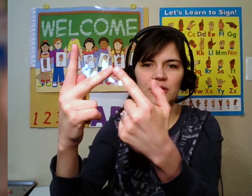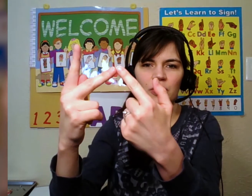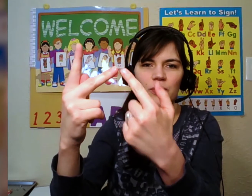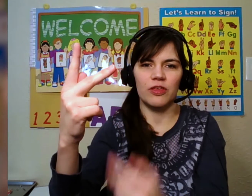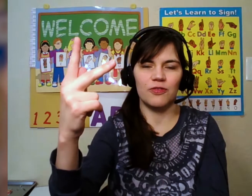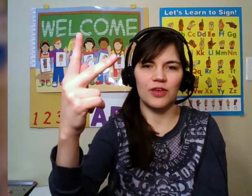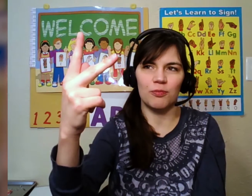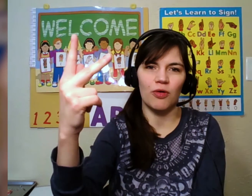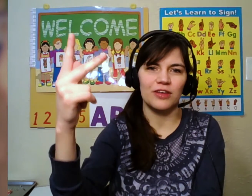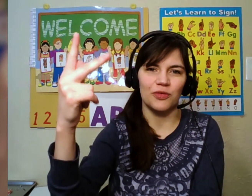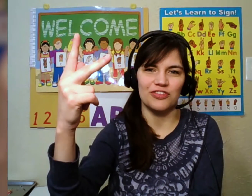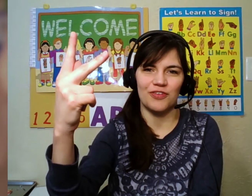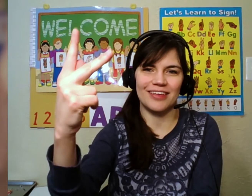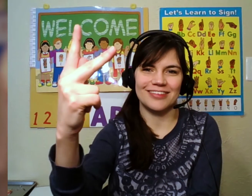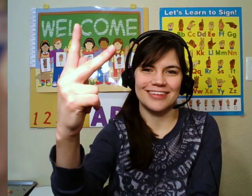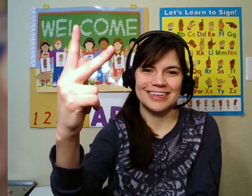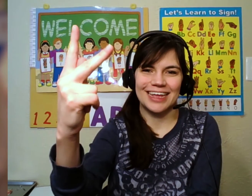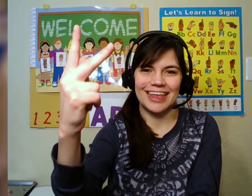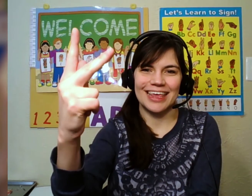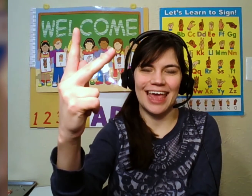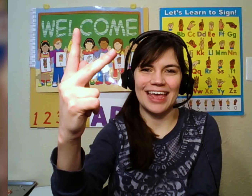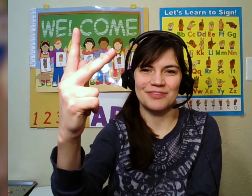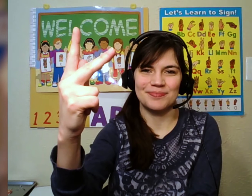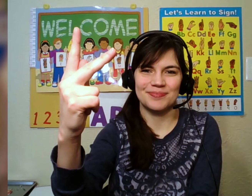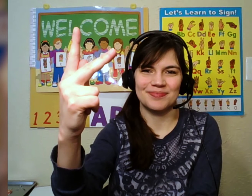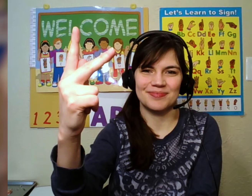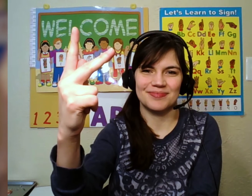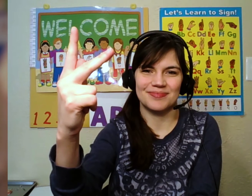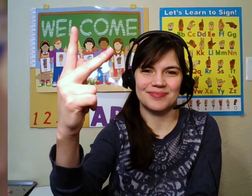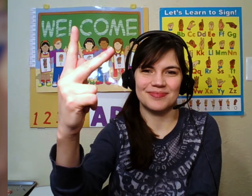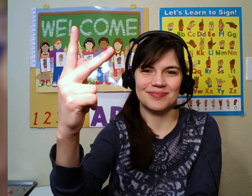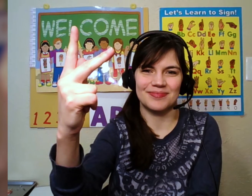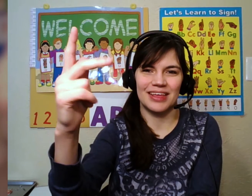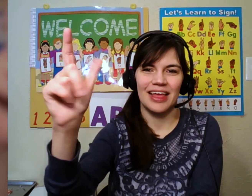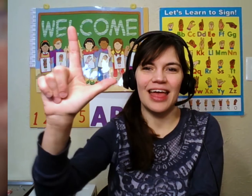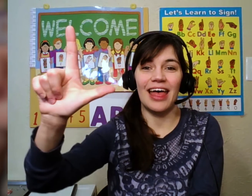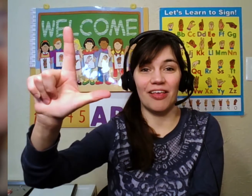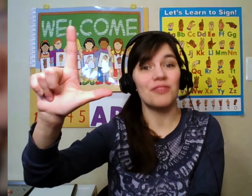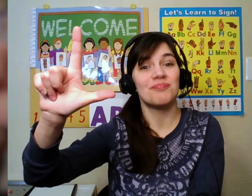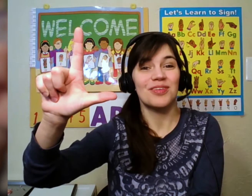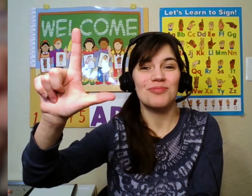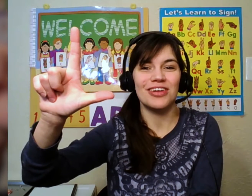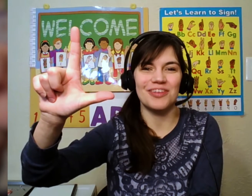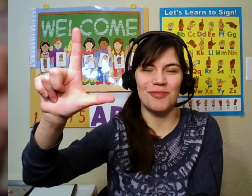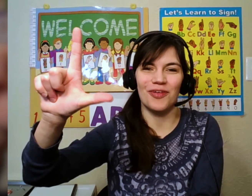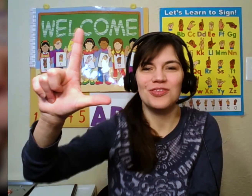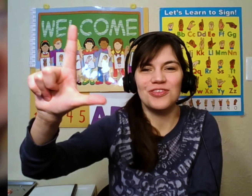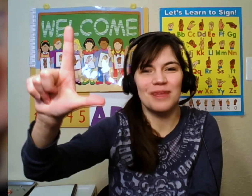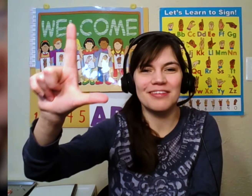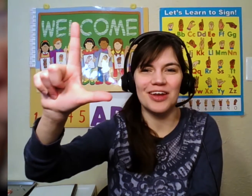it with this finger pointing towards your face. K. L, pretty simple, you just